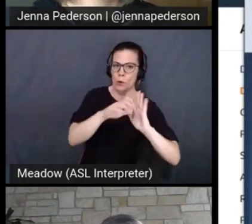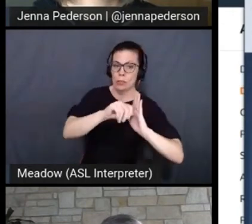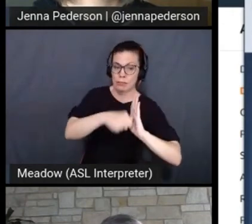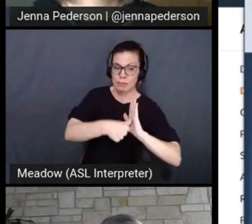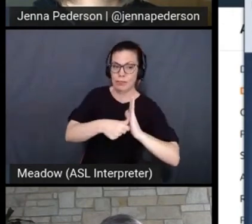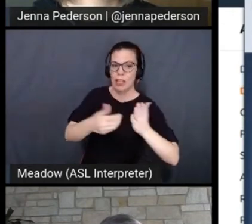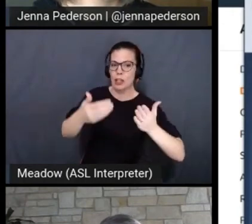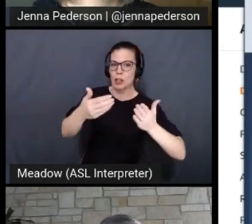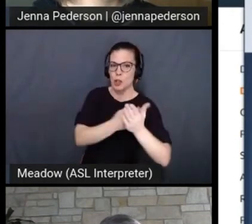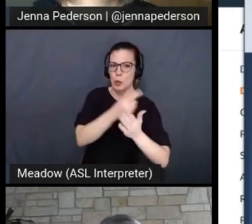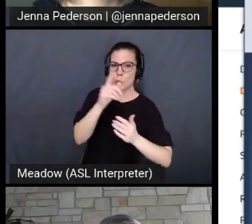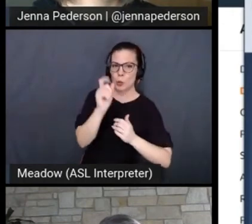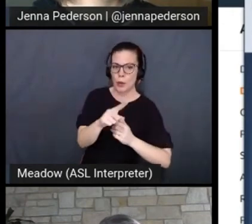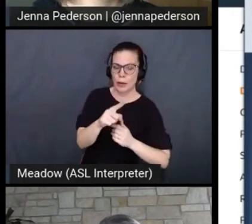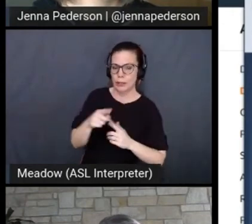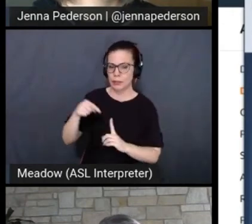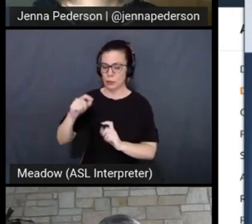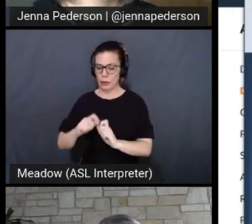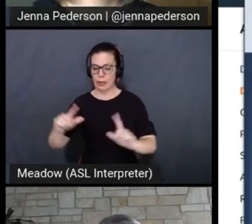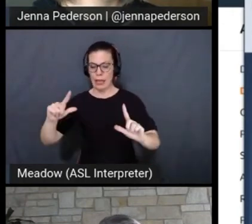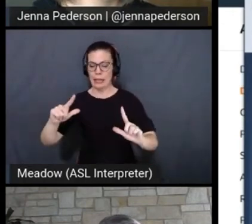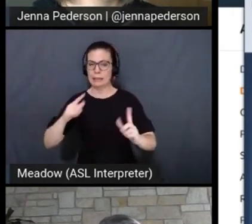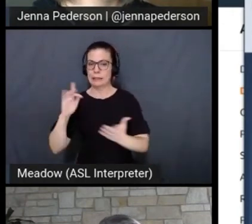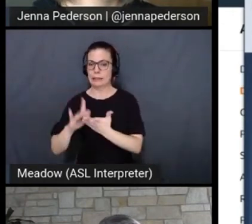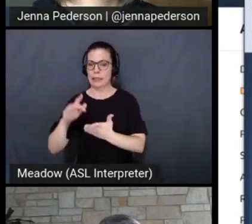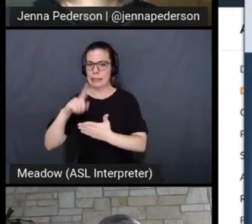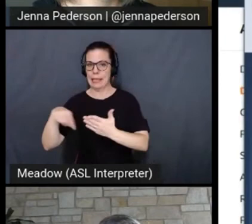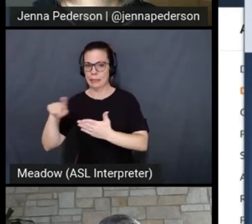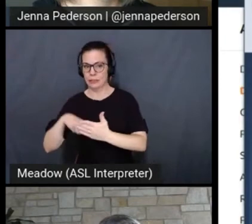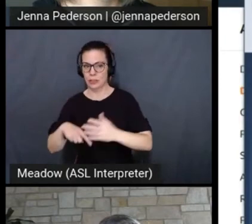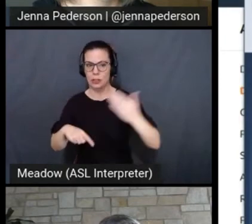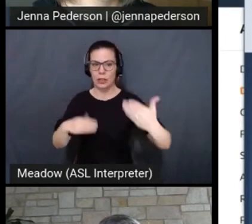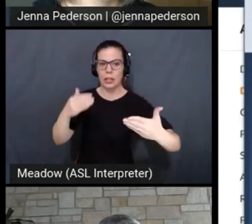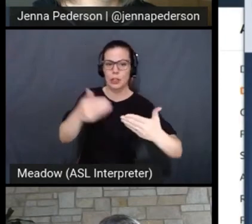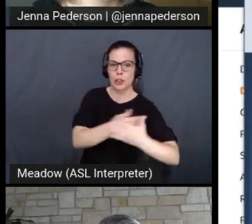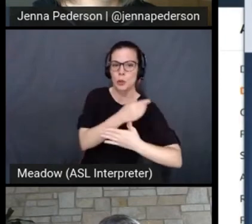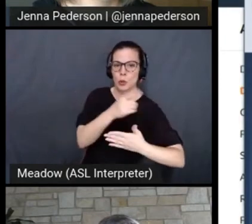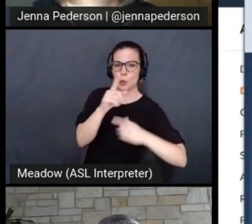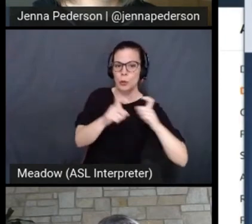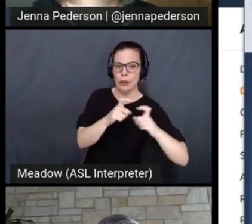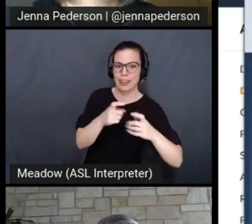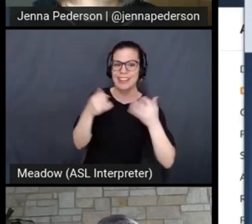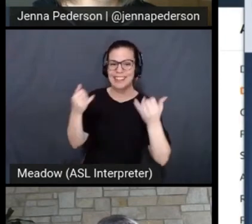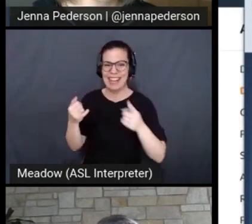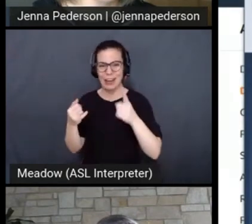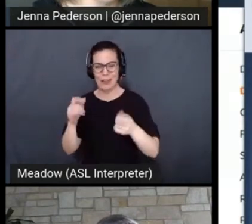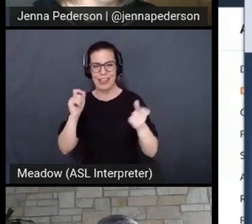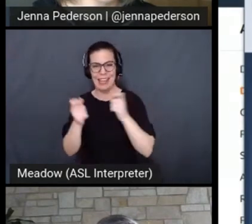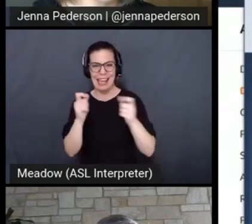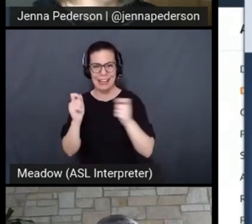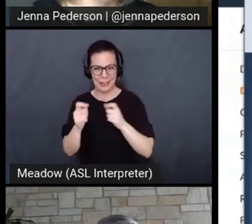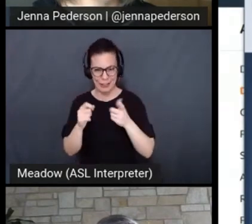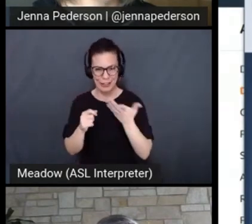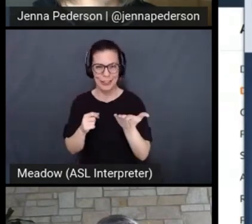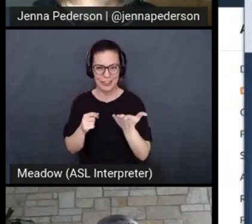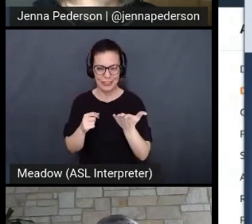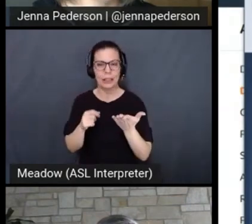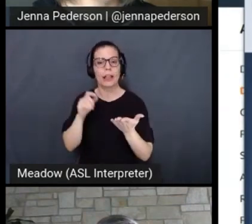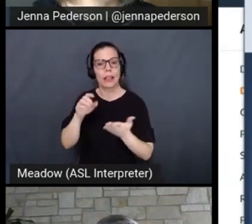click cancel when SSMS loads and click new query. Now you're in the query editor. This is what the Babelfish supports